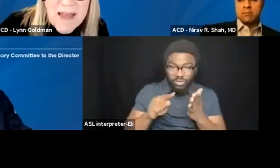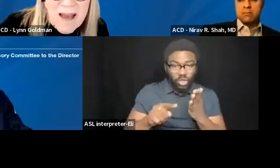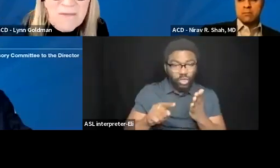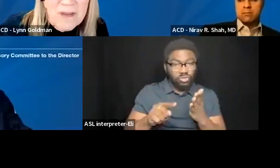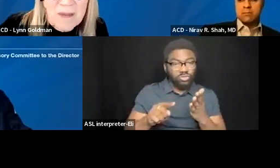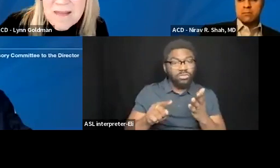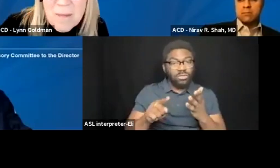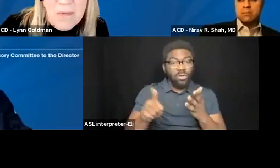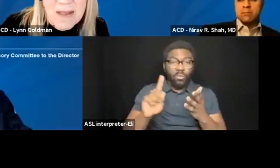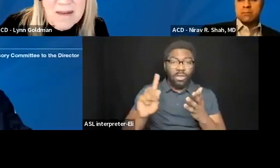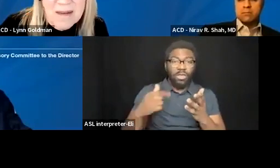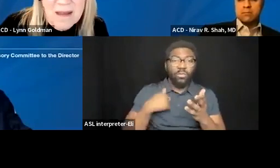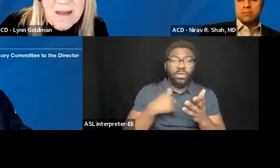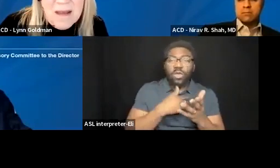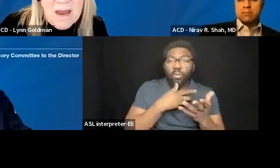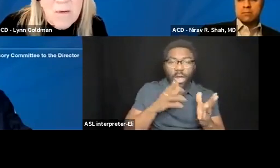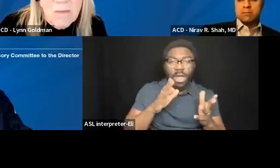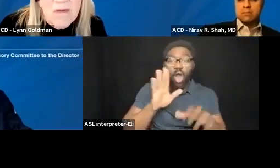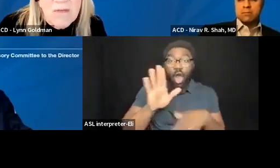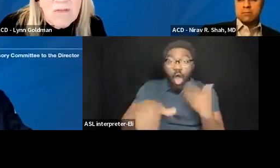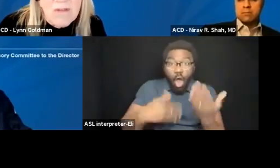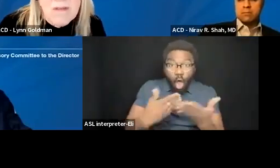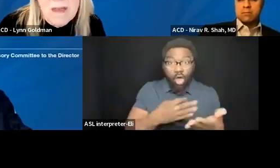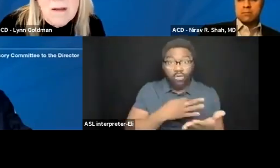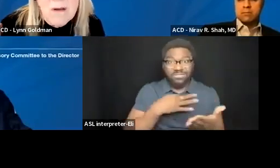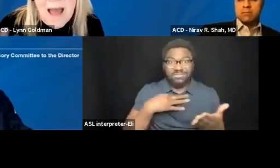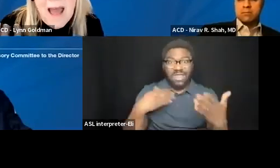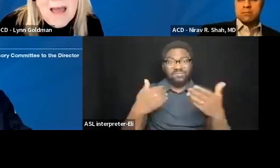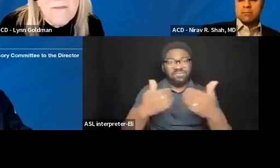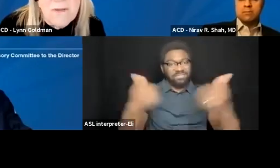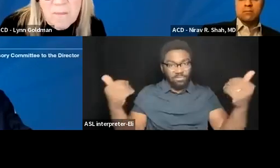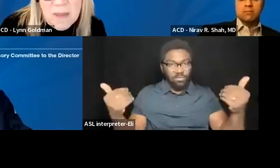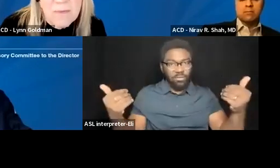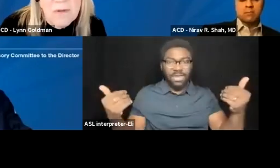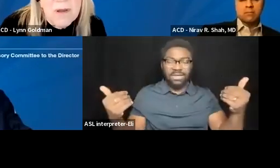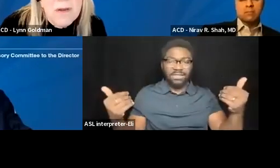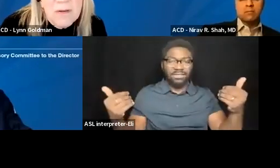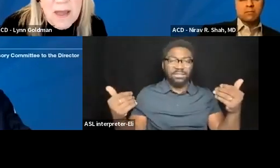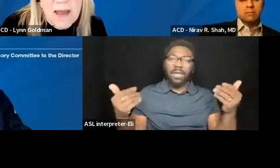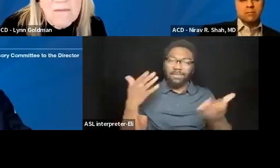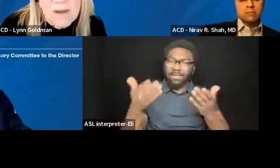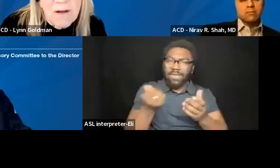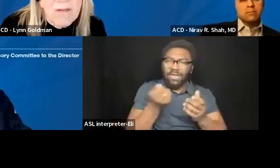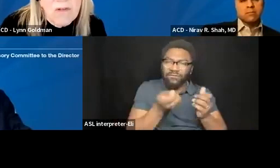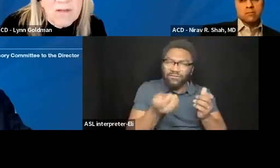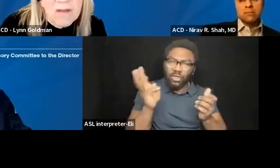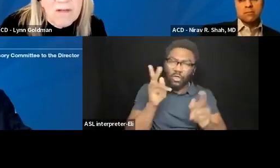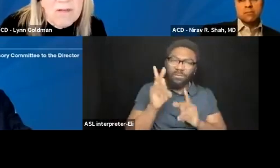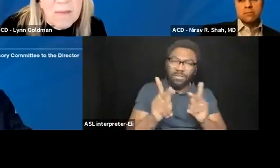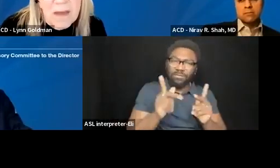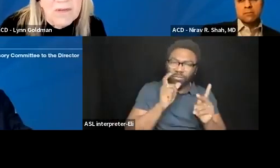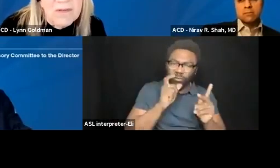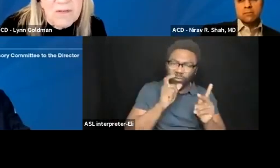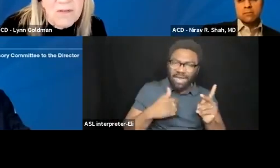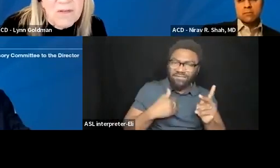of the staff to be separated, you know, where they're just, you know, a handful of people who have the knowledge and skills to be able to do certain things.